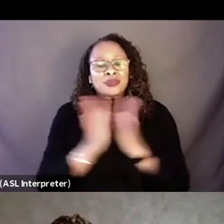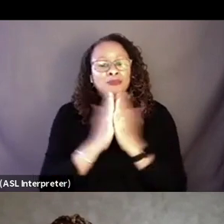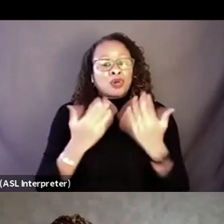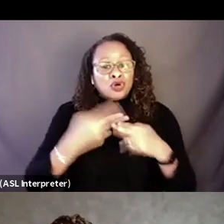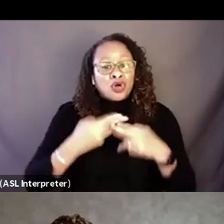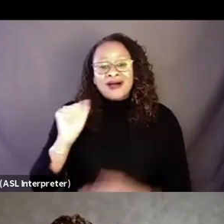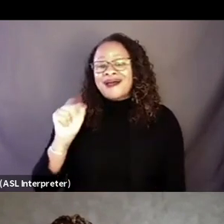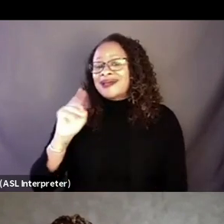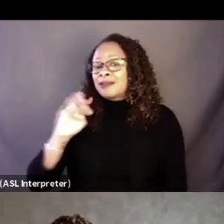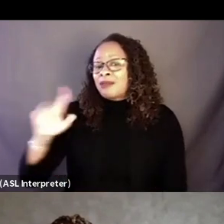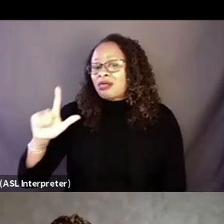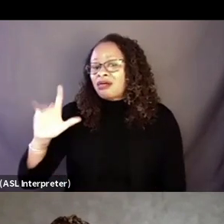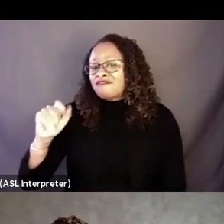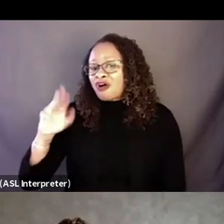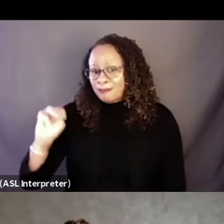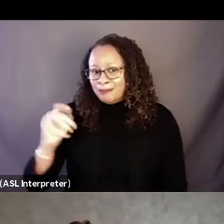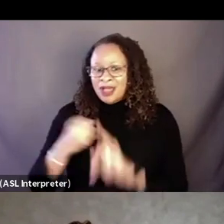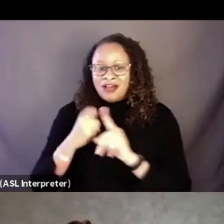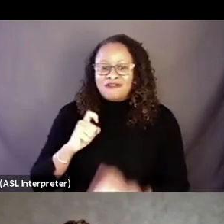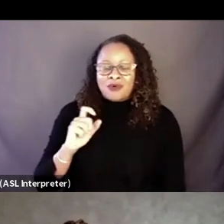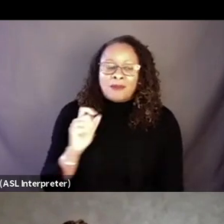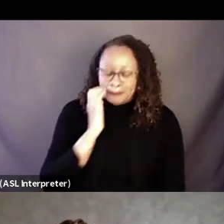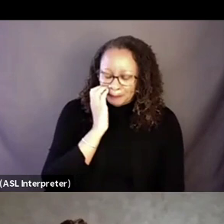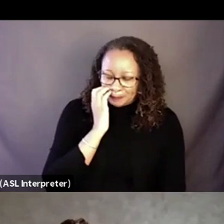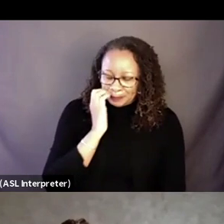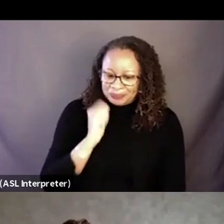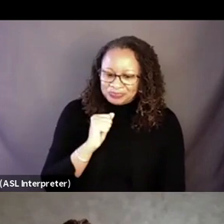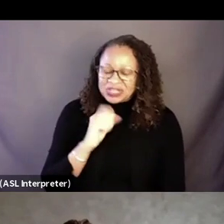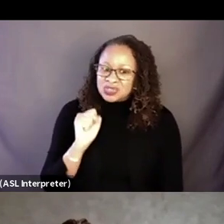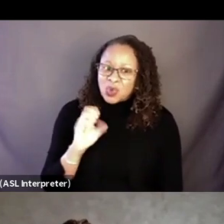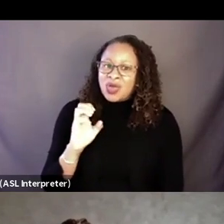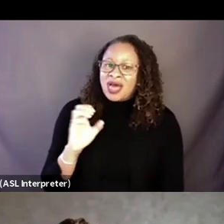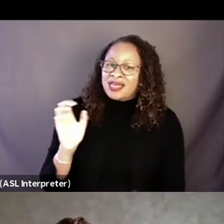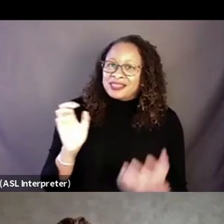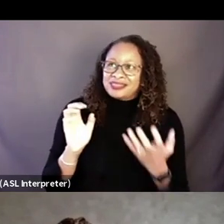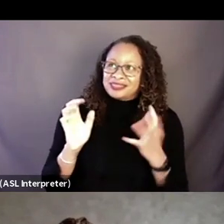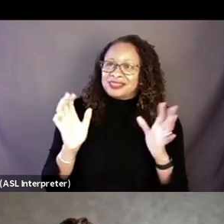and the whole idea of the pigs were actually animals but were created to be more equal than others.